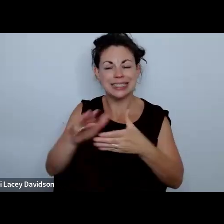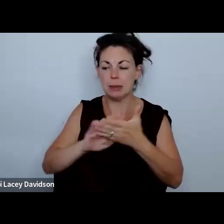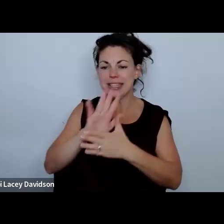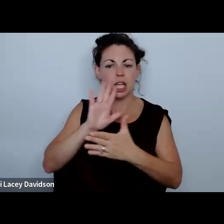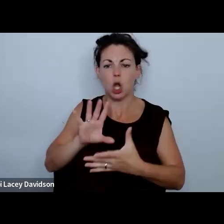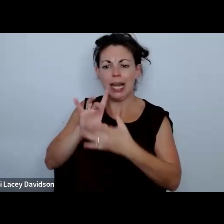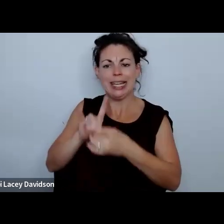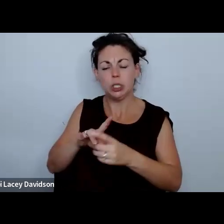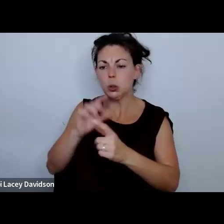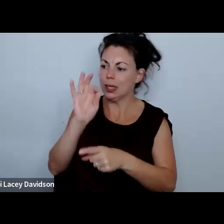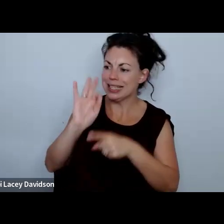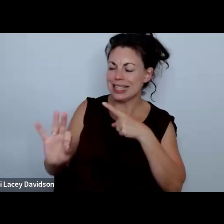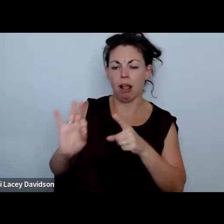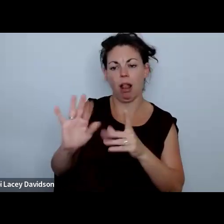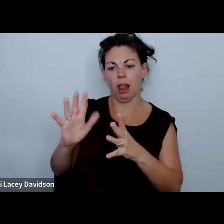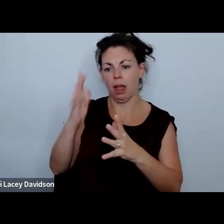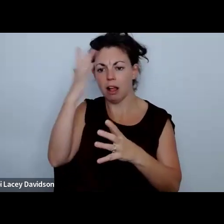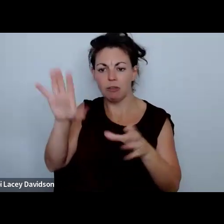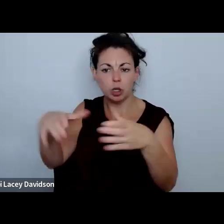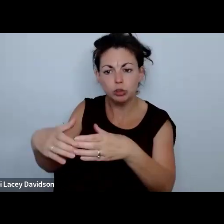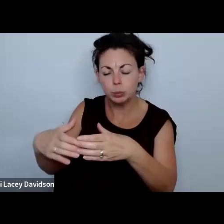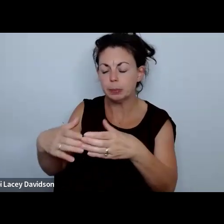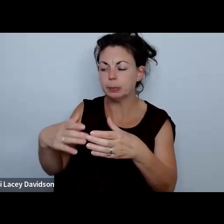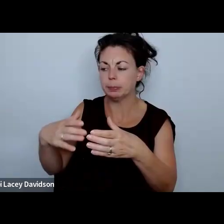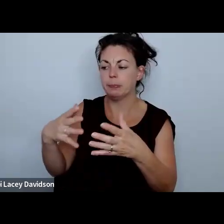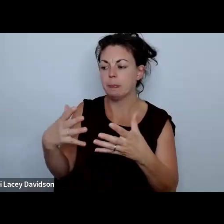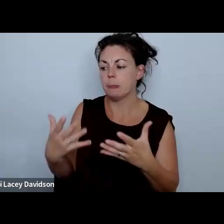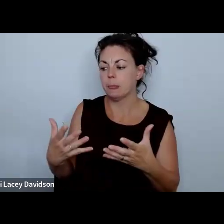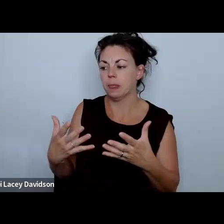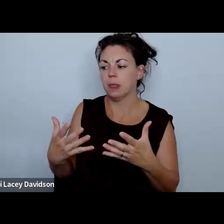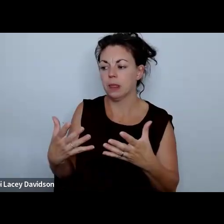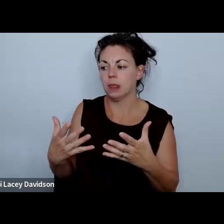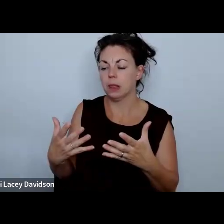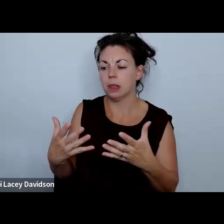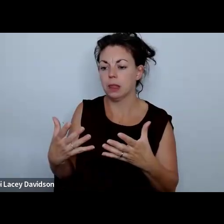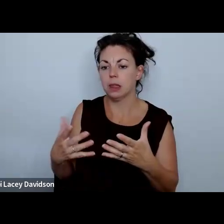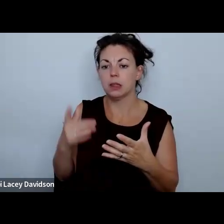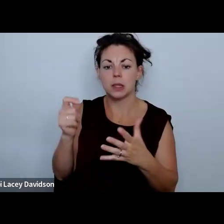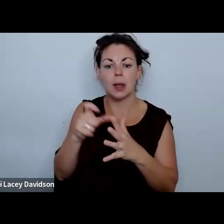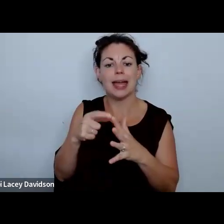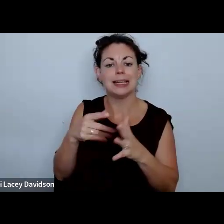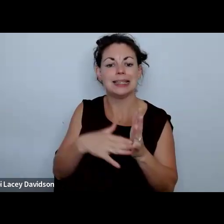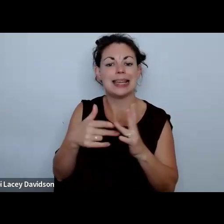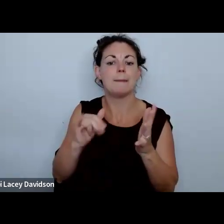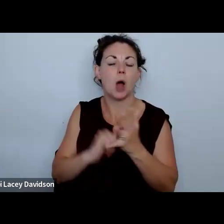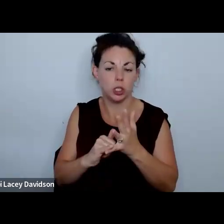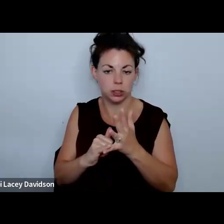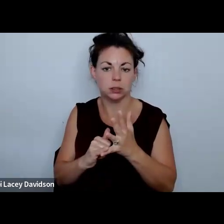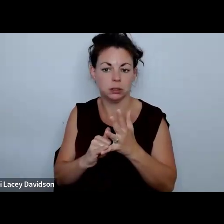people will perhaps have questions about some of that, so do add them to the chat and we can kind of get back to the